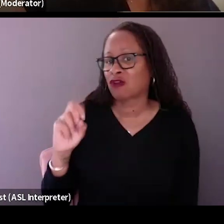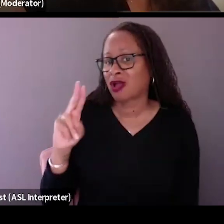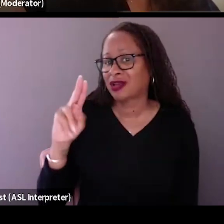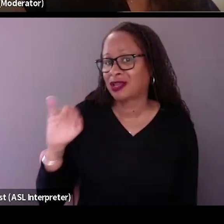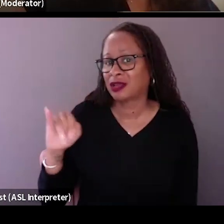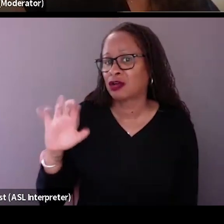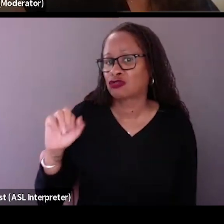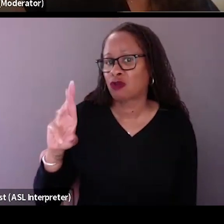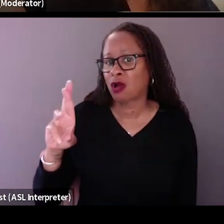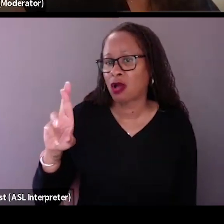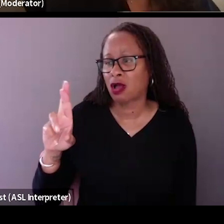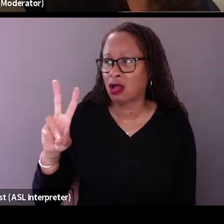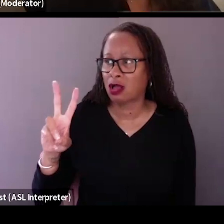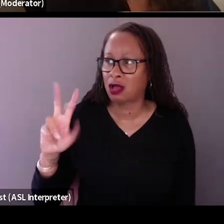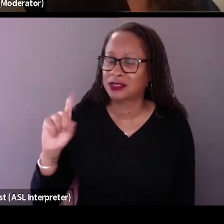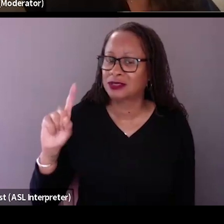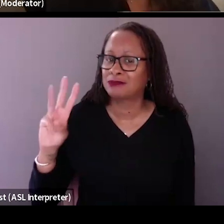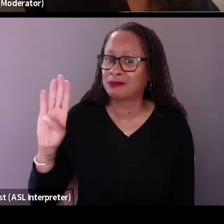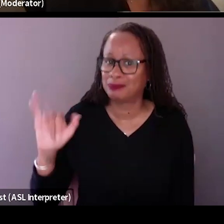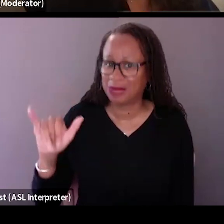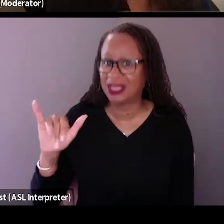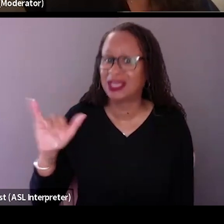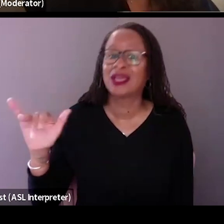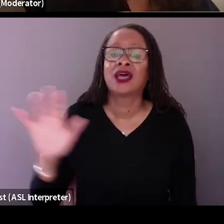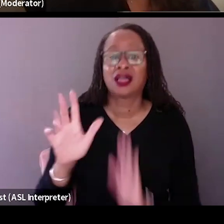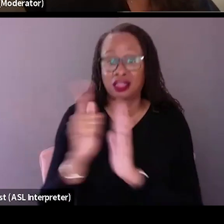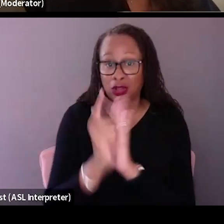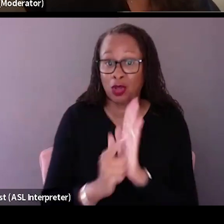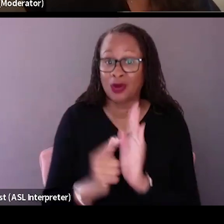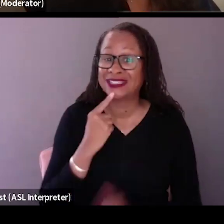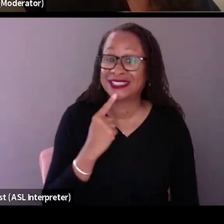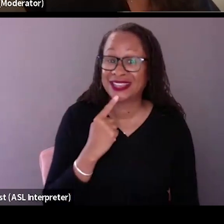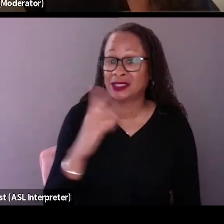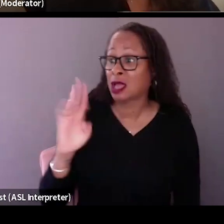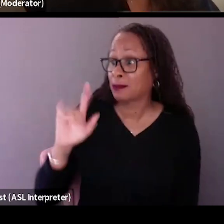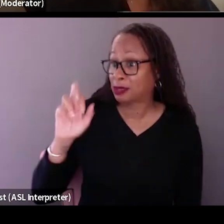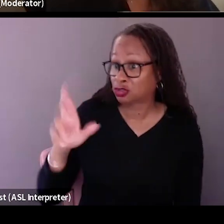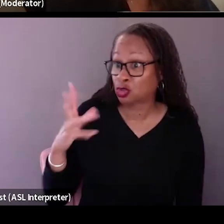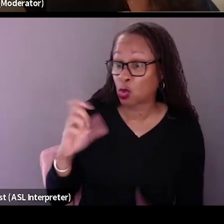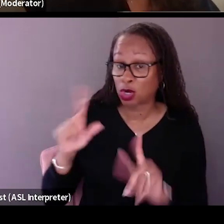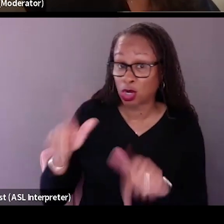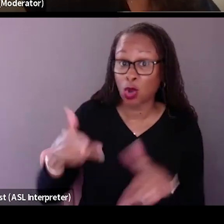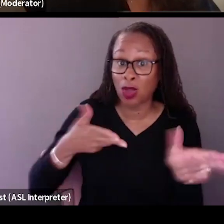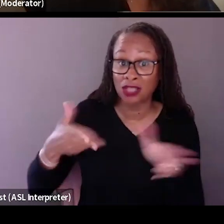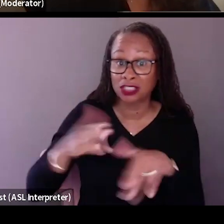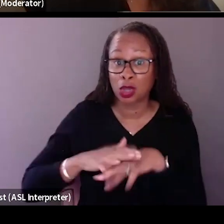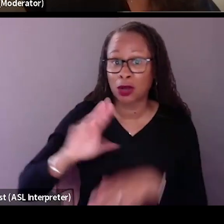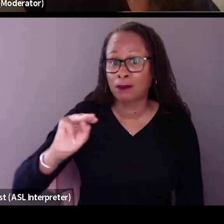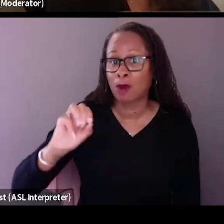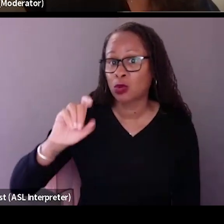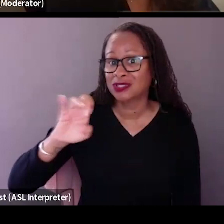He's like, "Hey Buster, you wanna go hunting on Moselle" You know, this is where his mother and brother